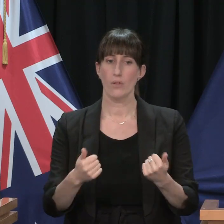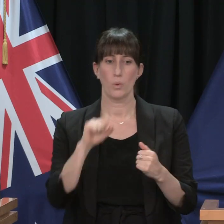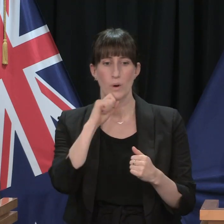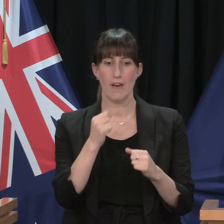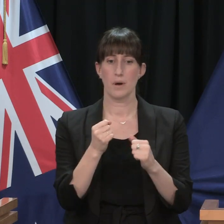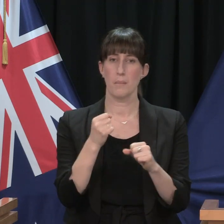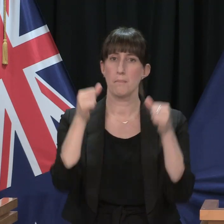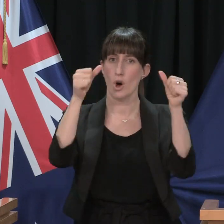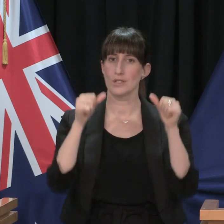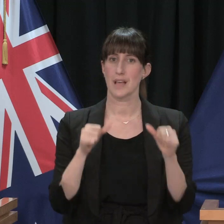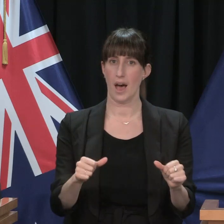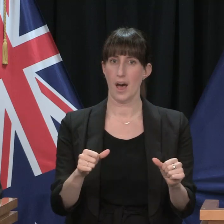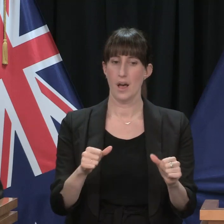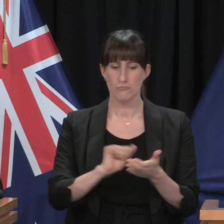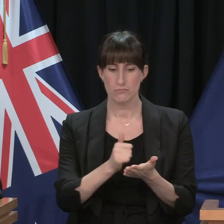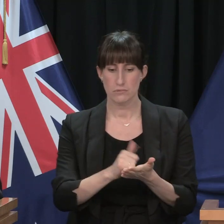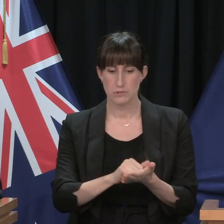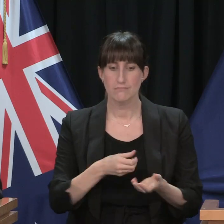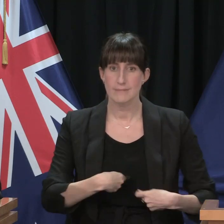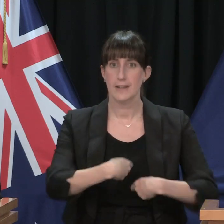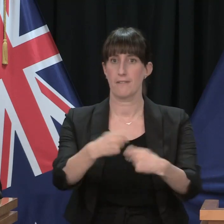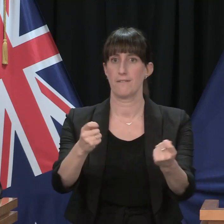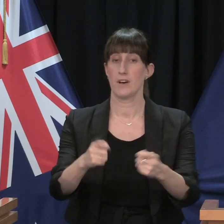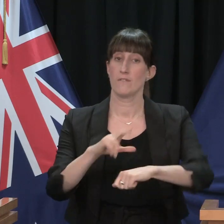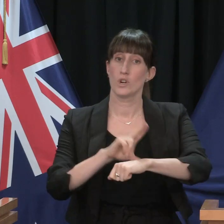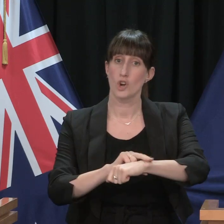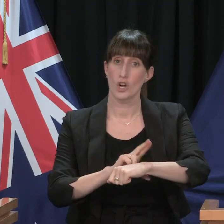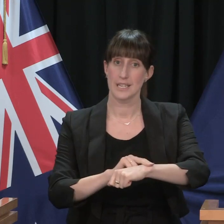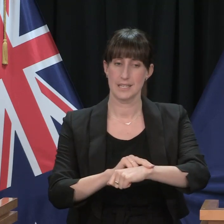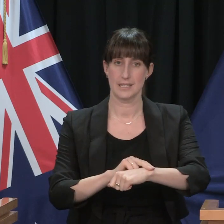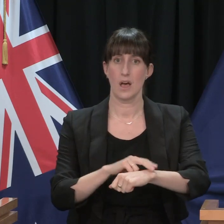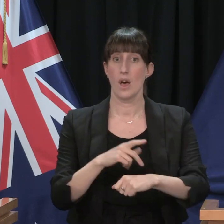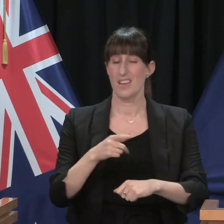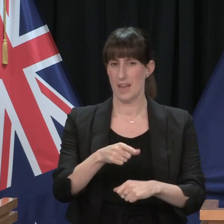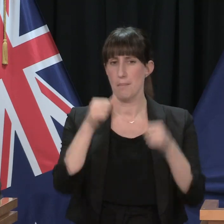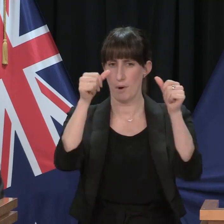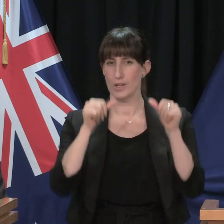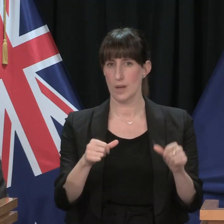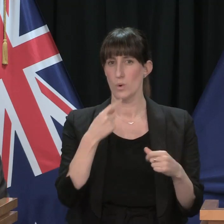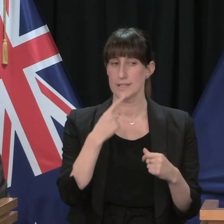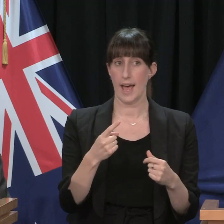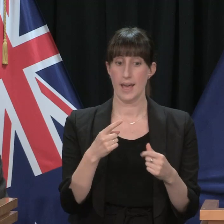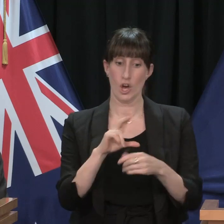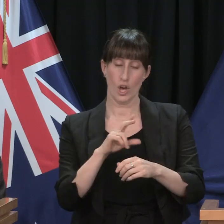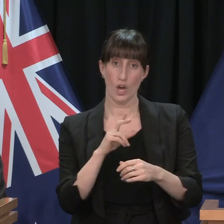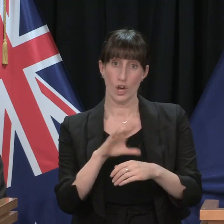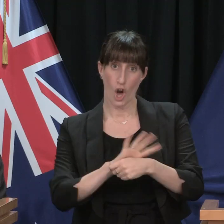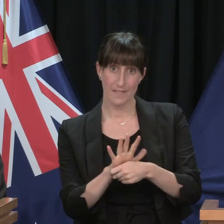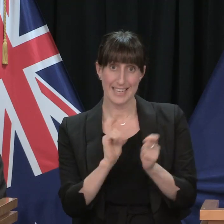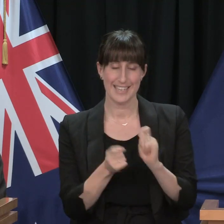Health will also be printing posters for GPs to put up in their surgeries, to remind